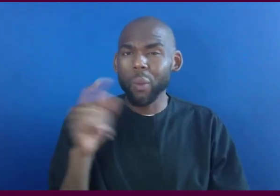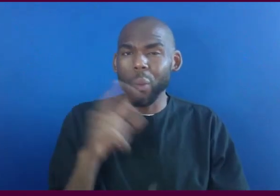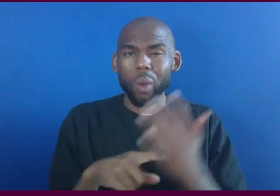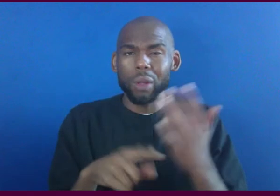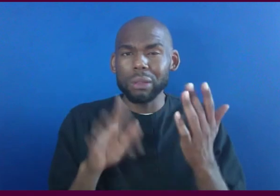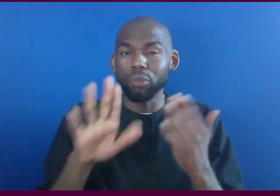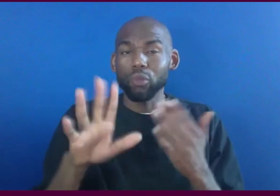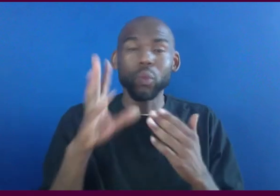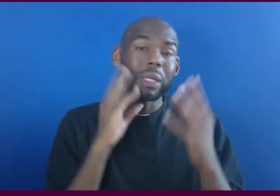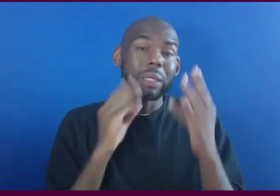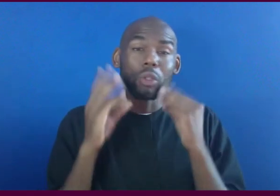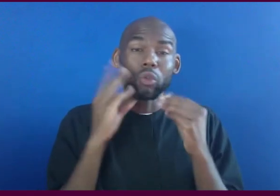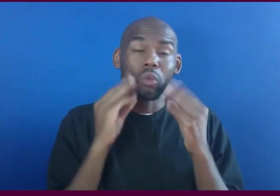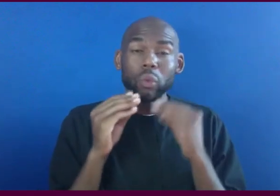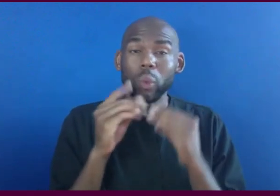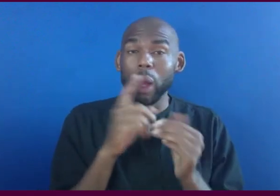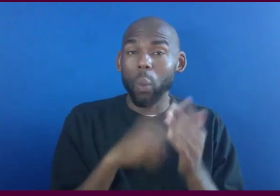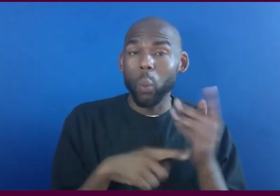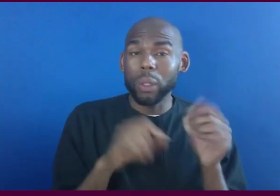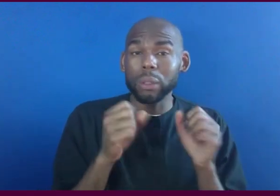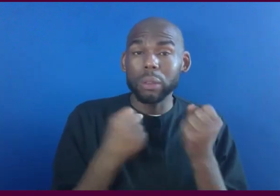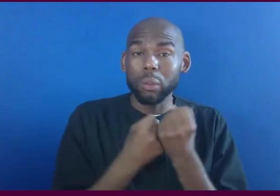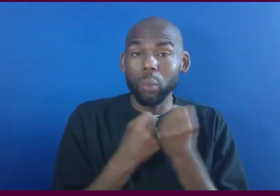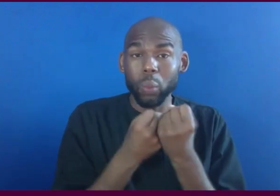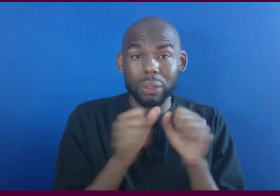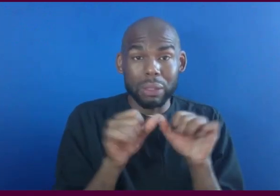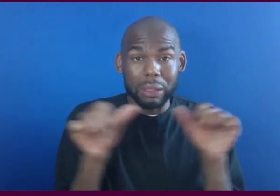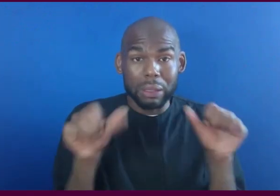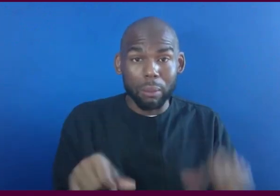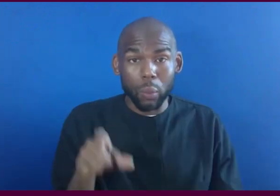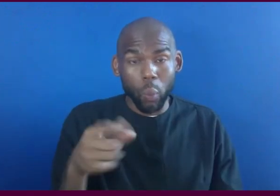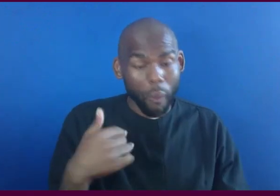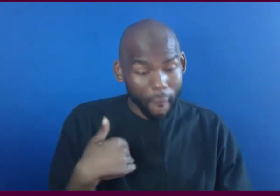and what were some of your experiences and what support systems did you have?